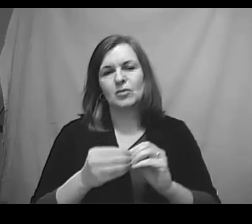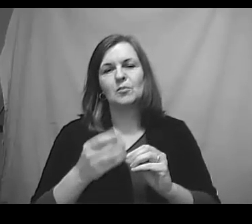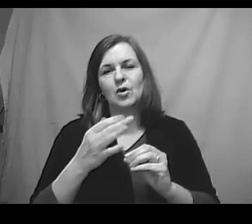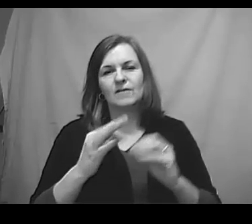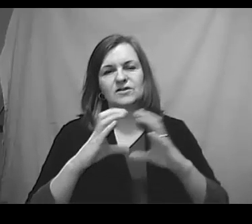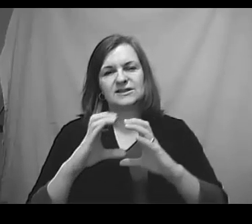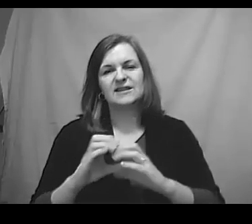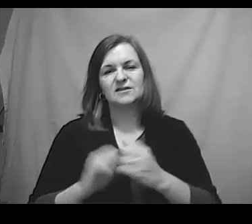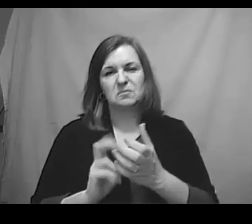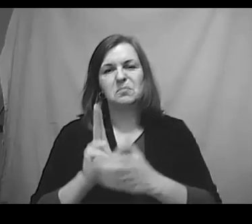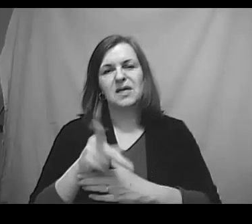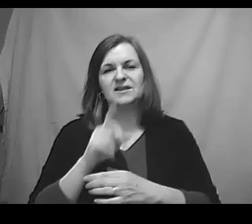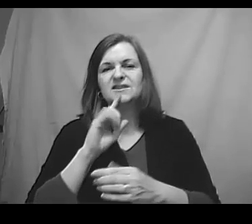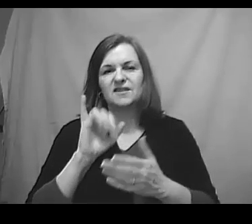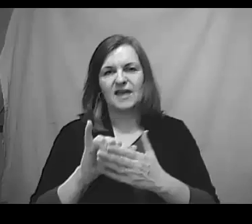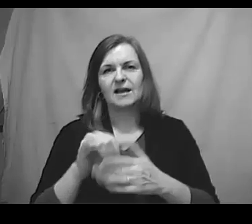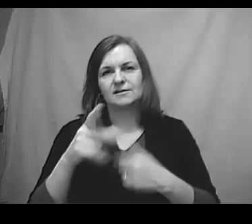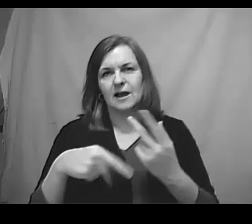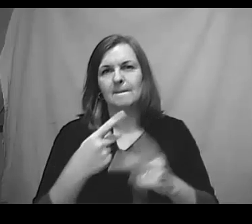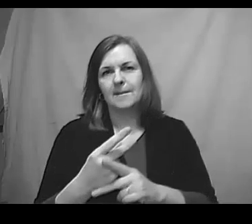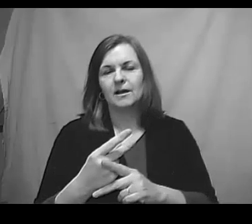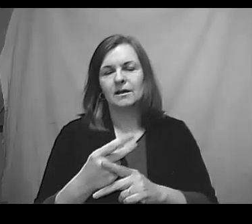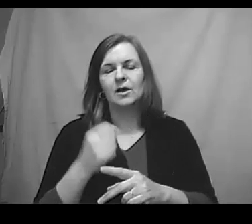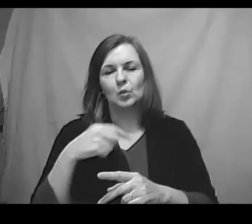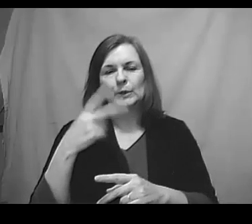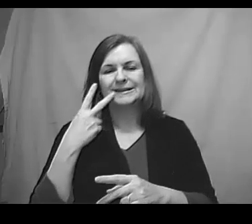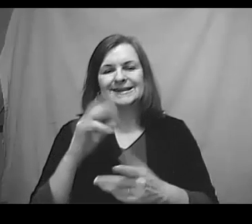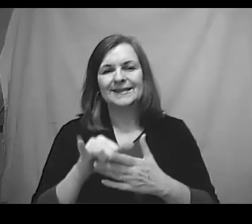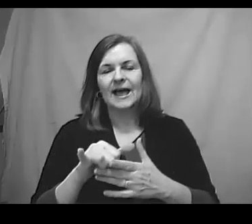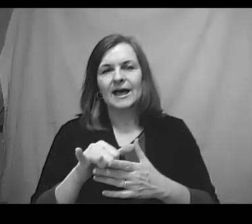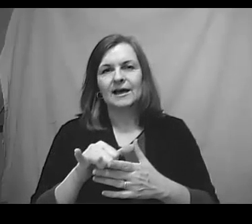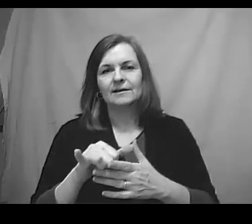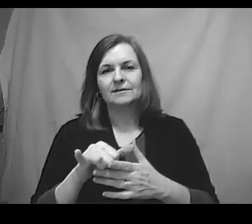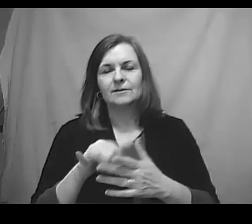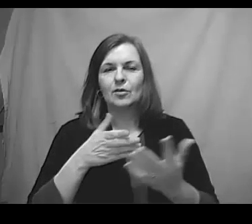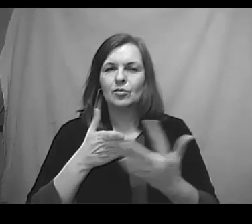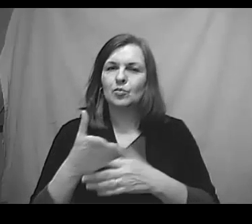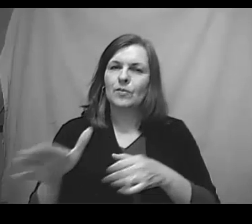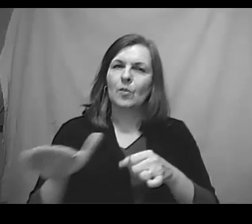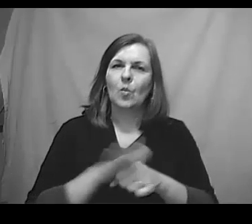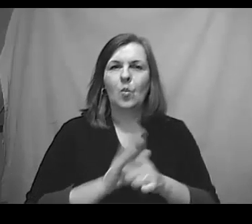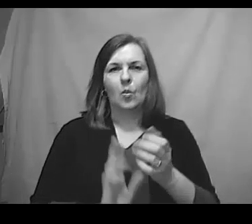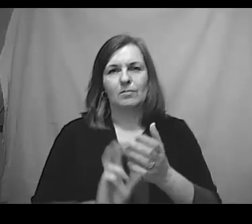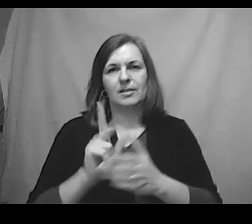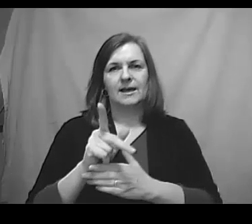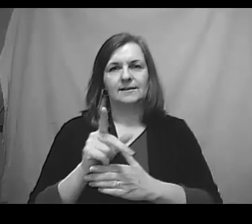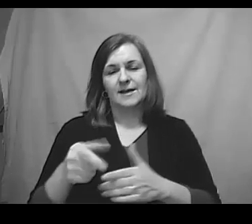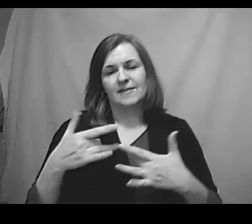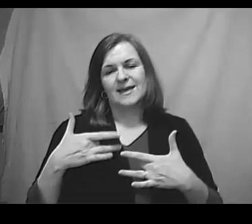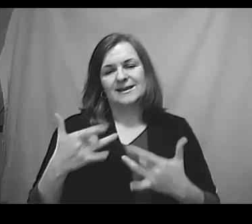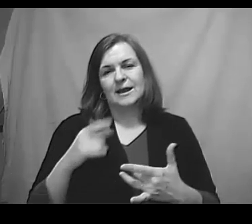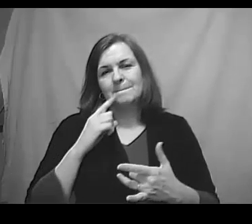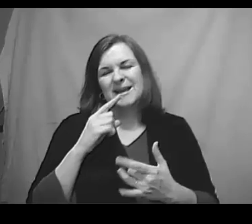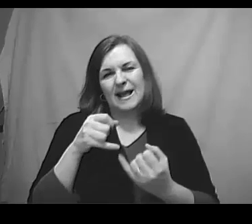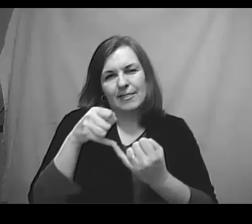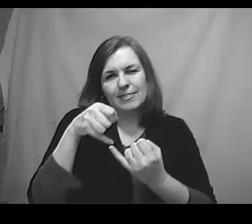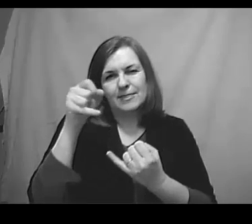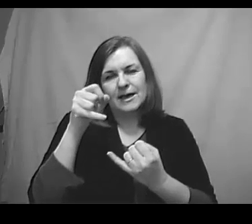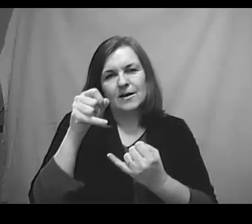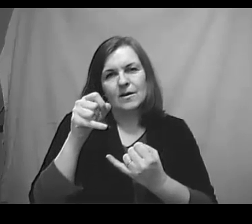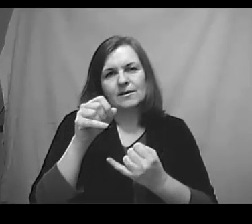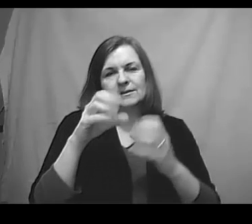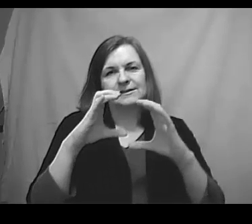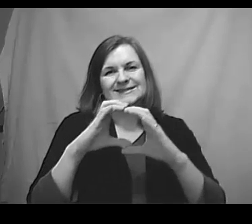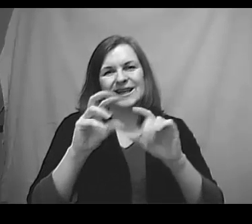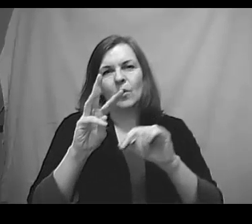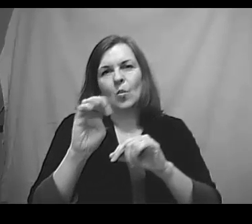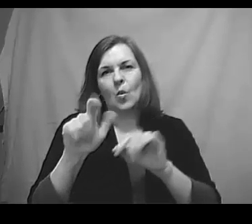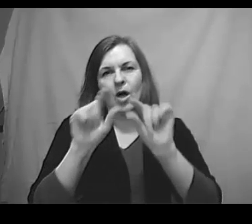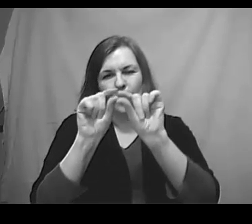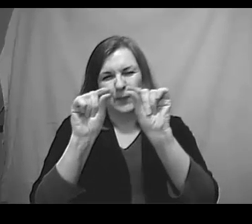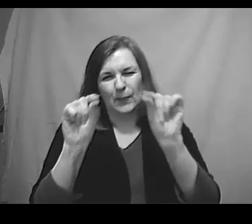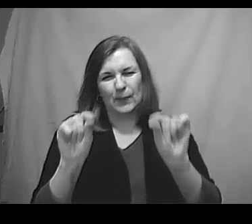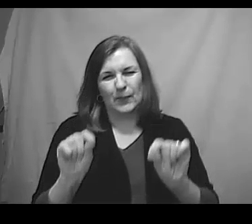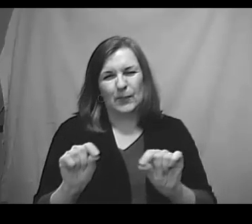and in the plant structures so we see these throughout the majority of the plant they tend to be very thin cell walled. this will be one of